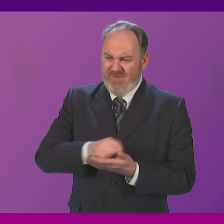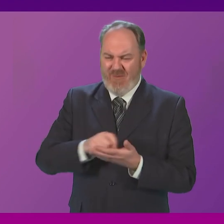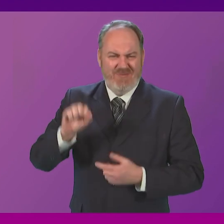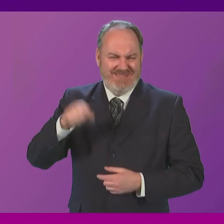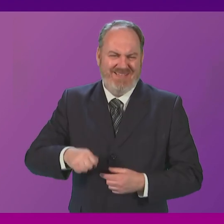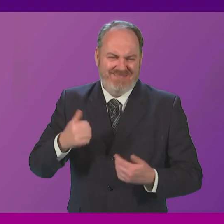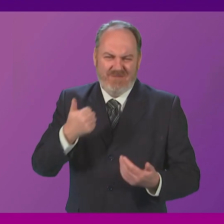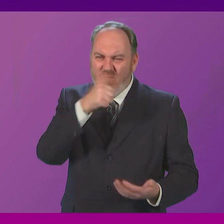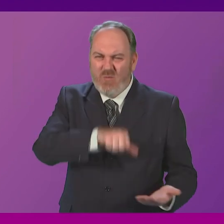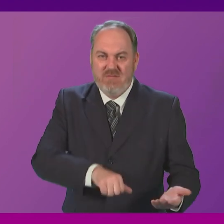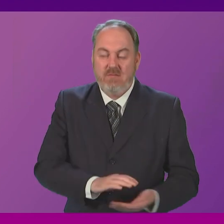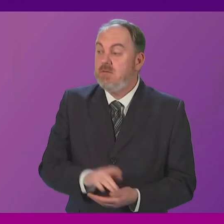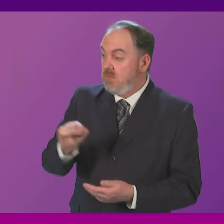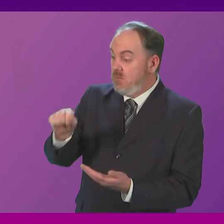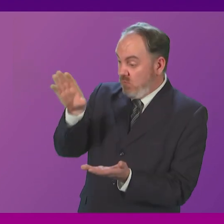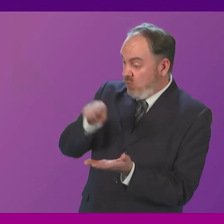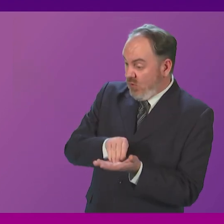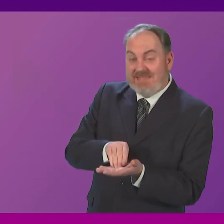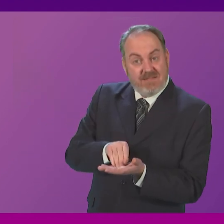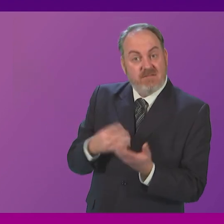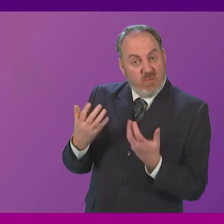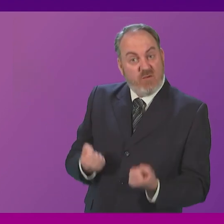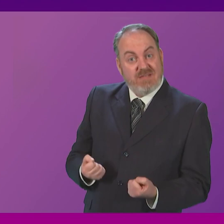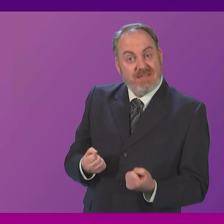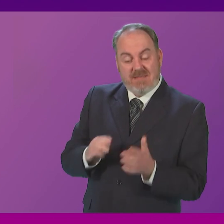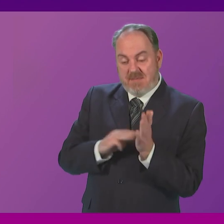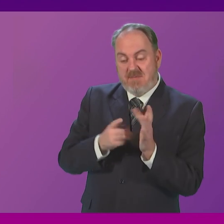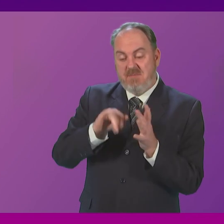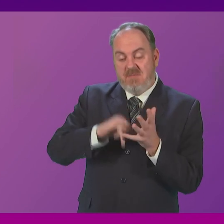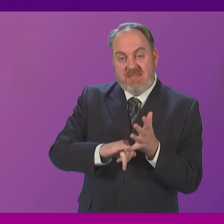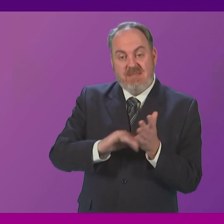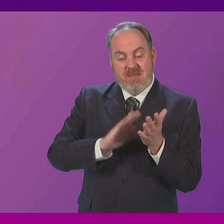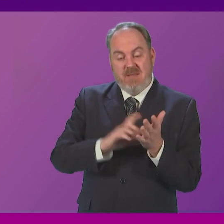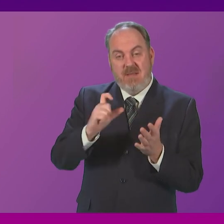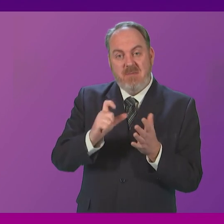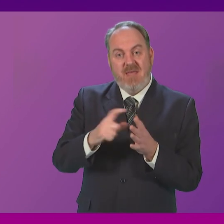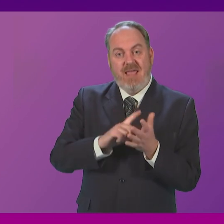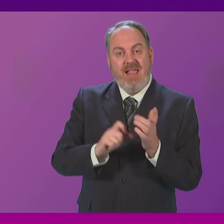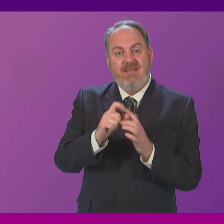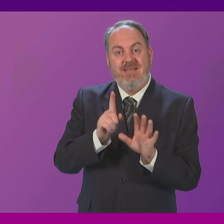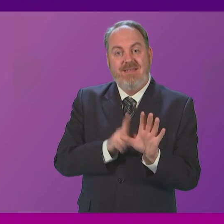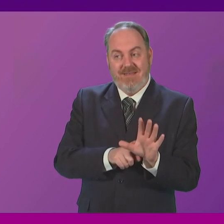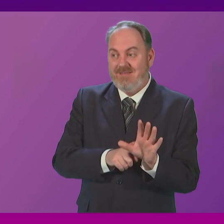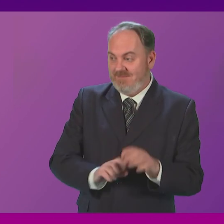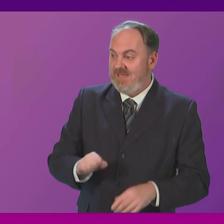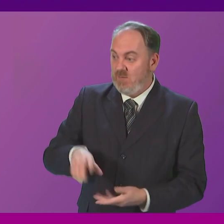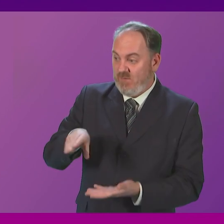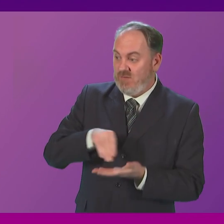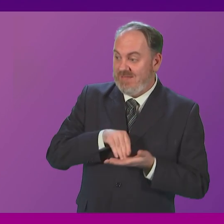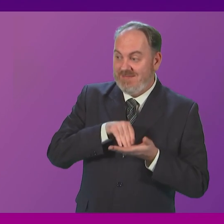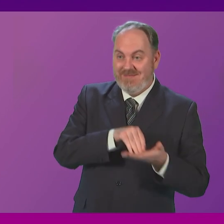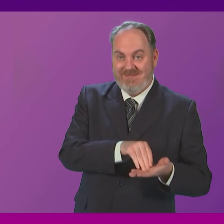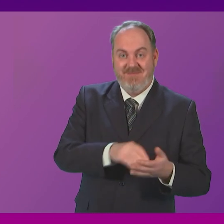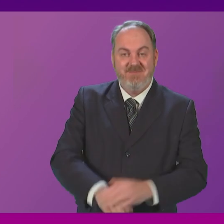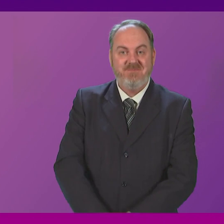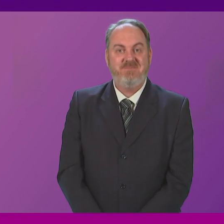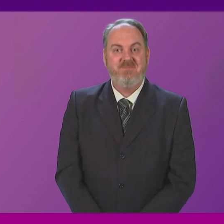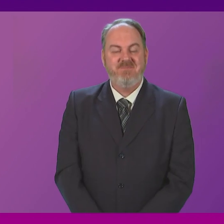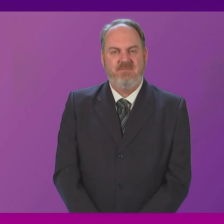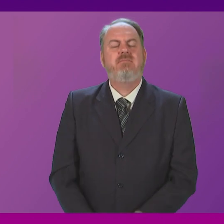I can confirm that your vote has been recorded, Ms McKelvie.